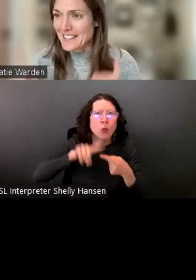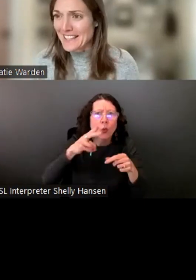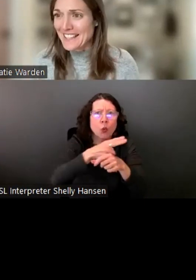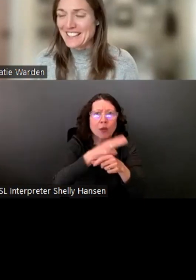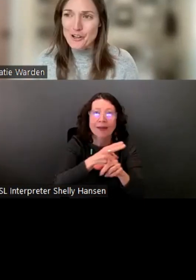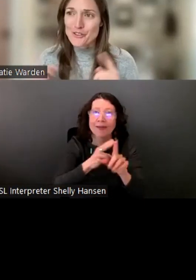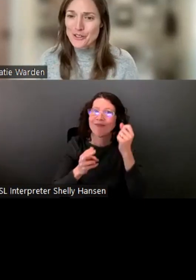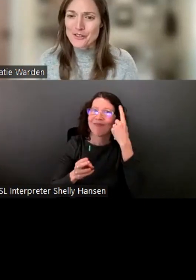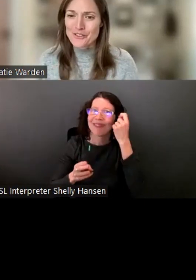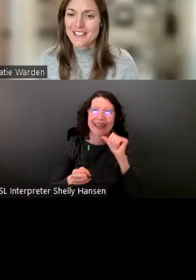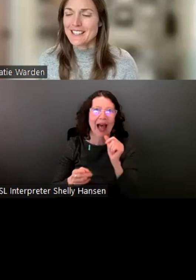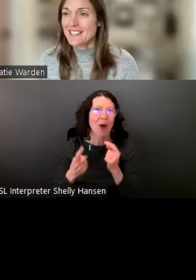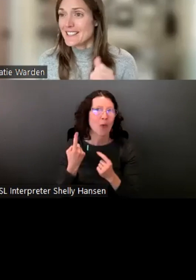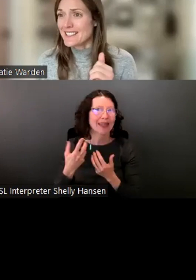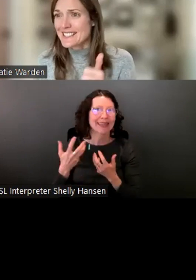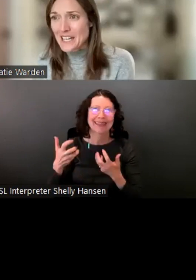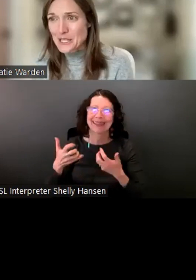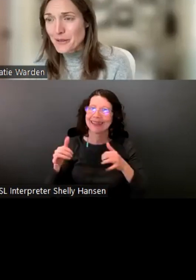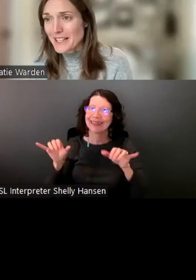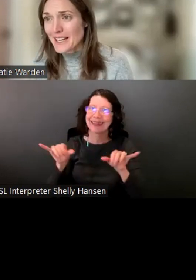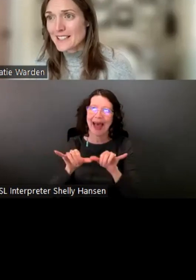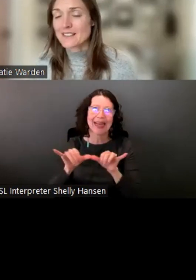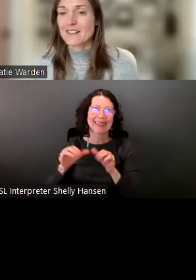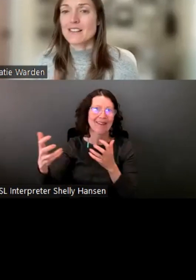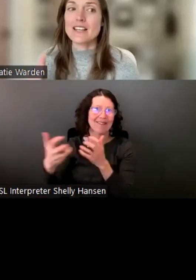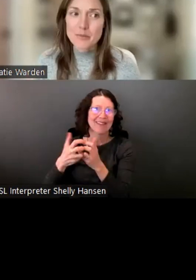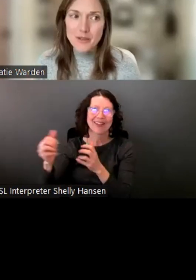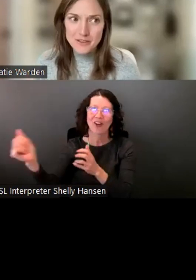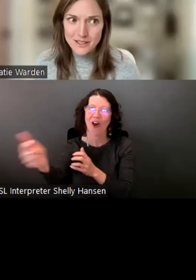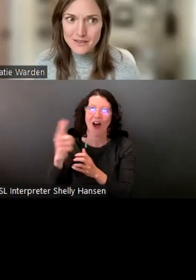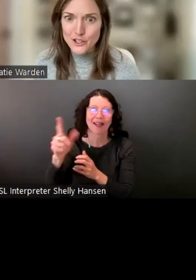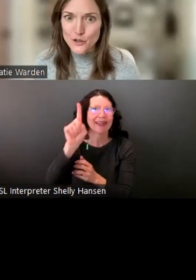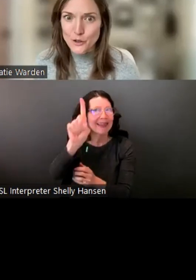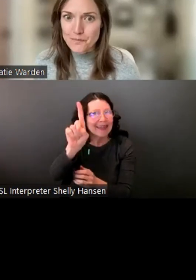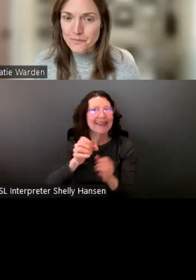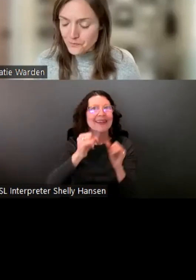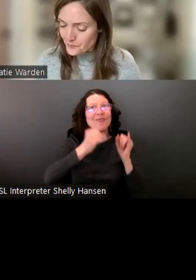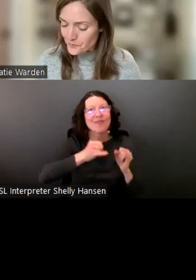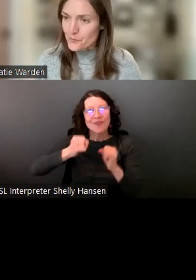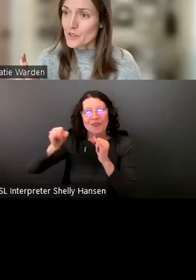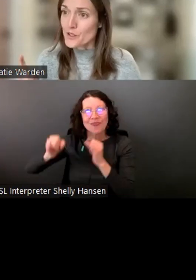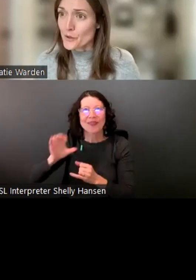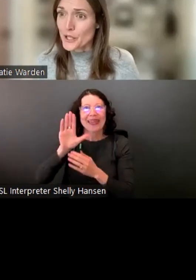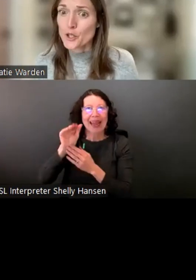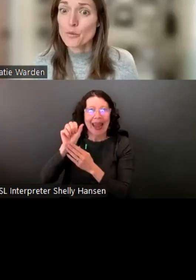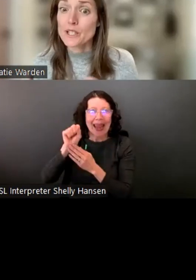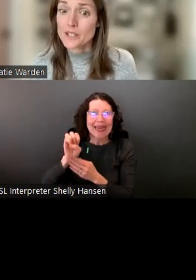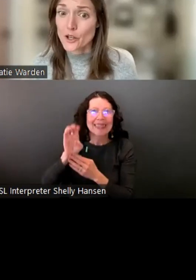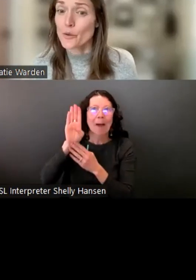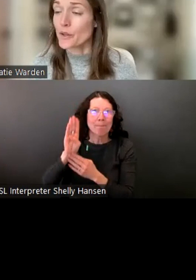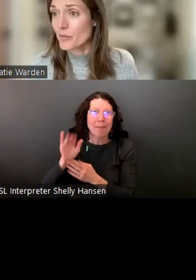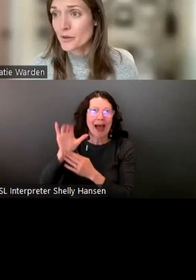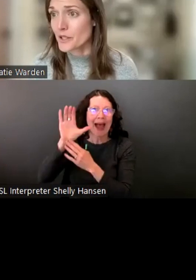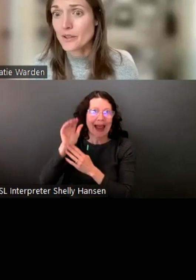Again, over and over, this is case-by-case. Think about the individual. So here we start with the person